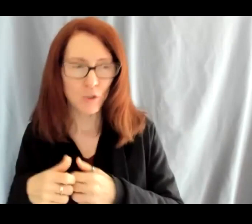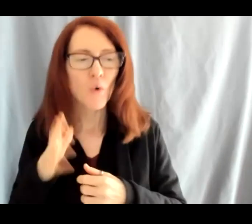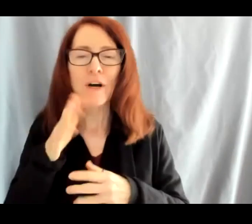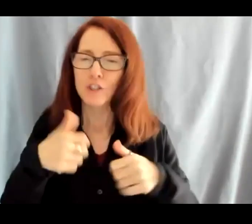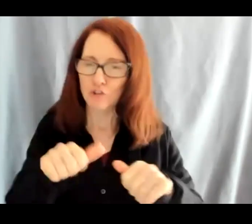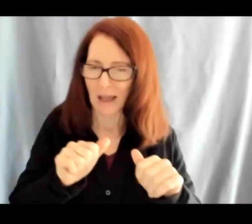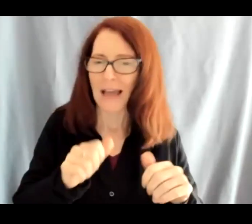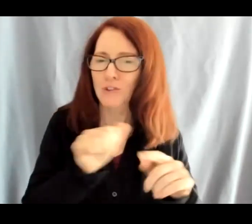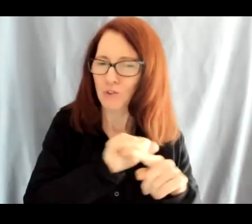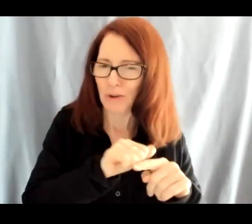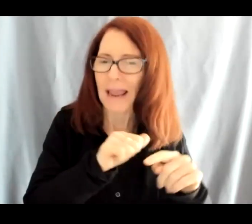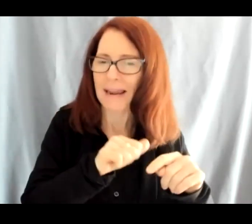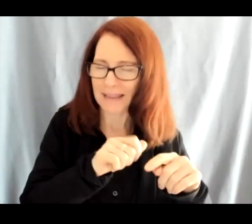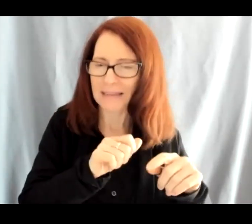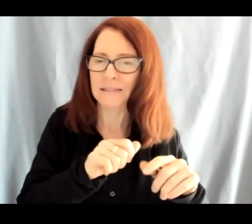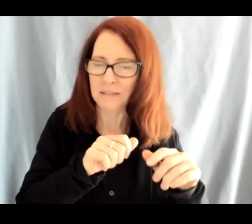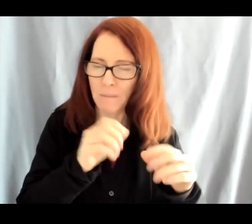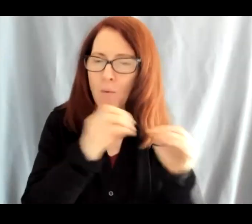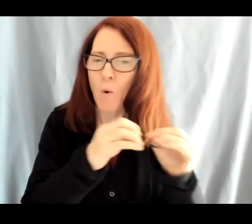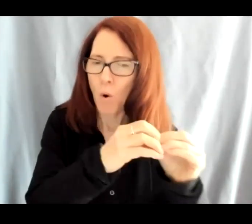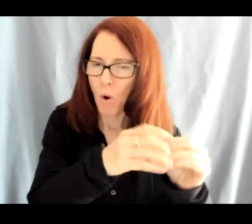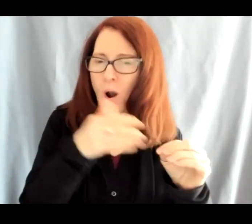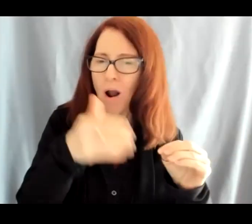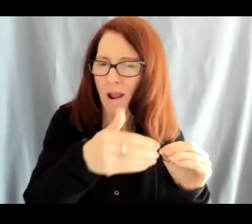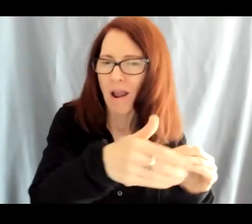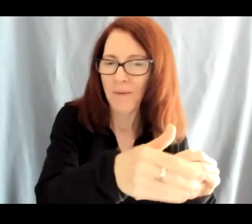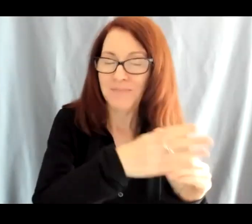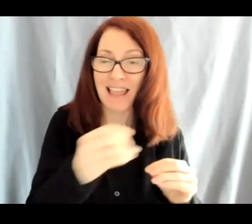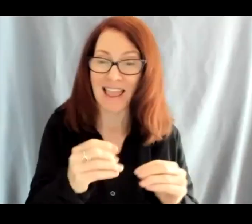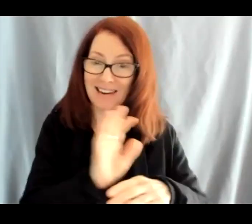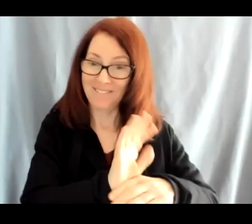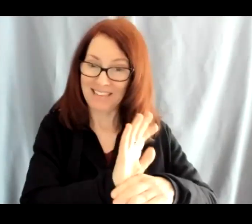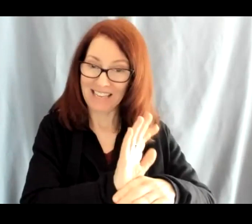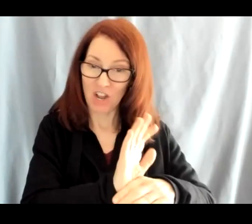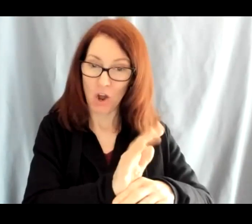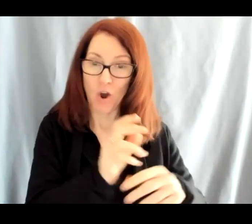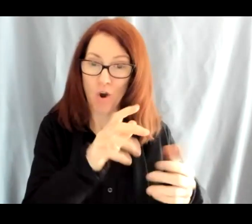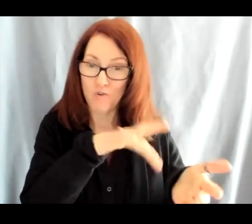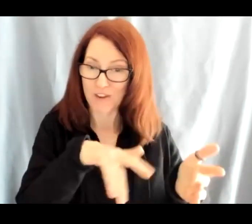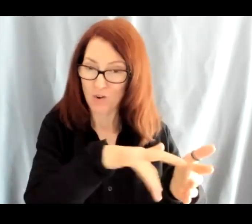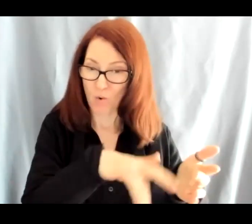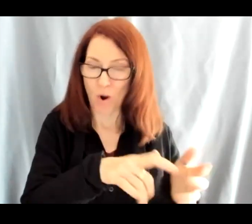try to always post the videos online afterwards so um please stay tuned for what's coming